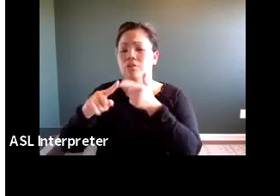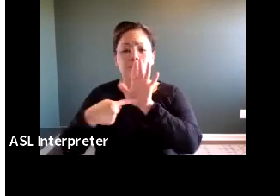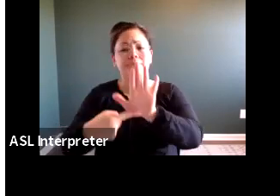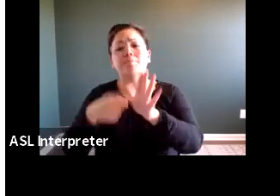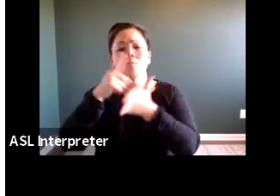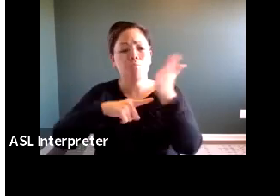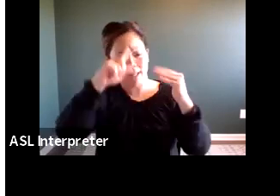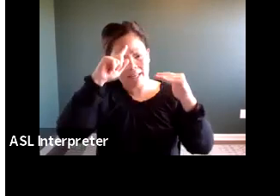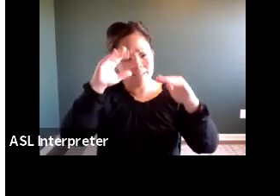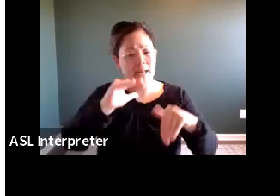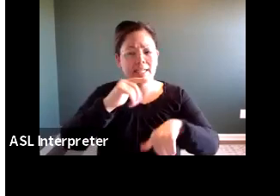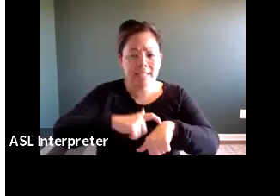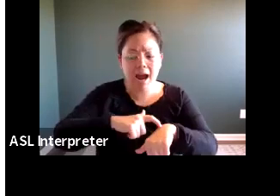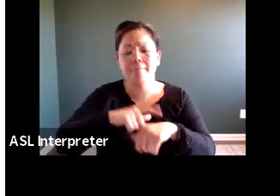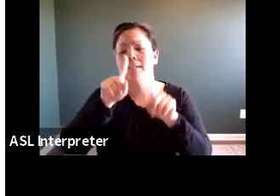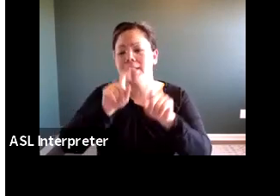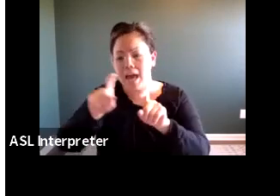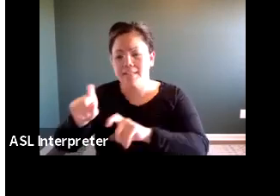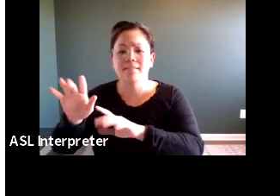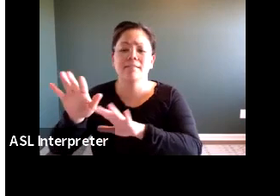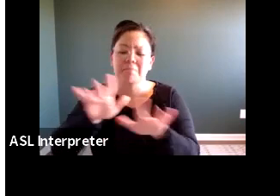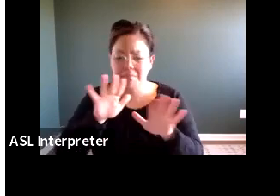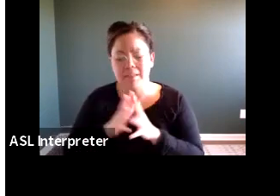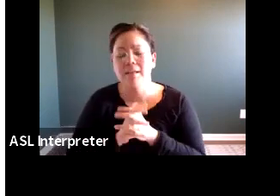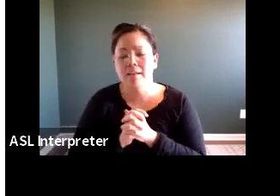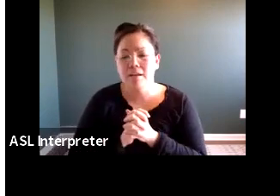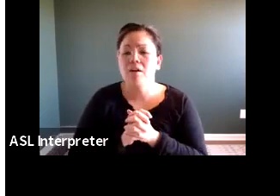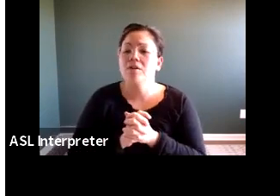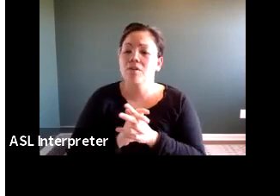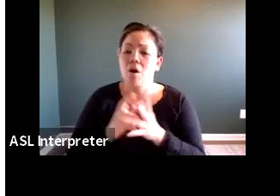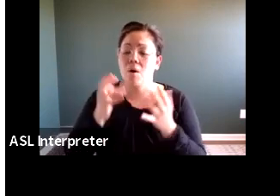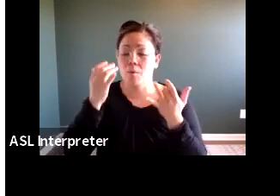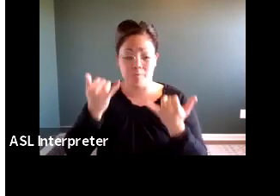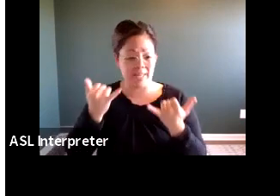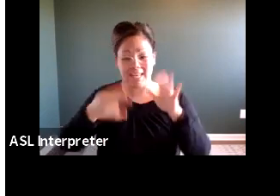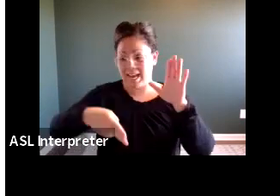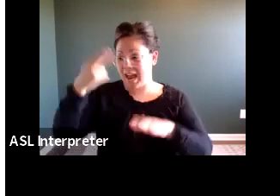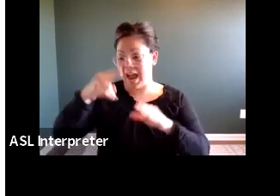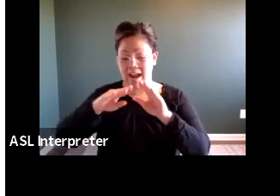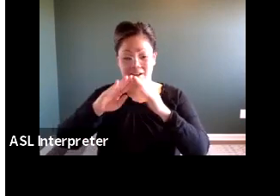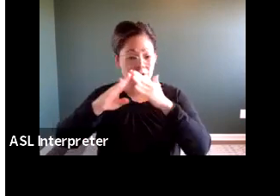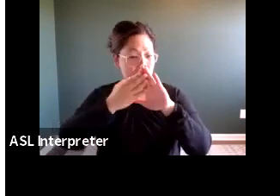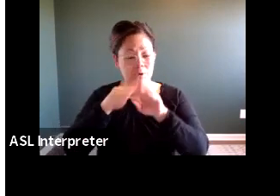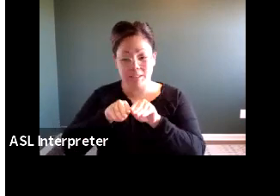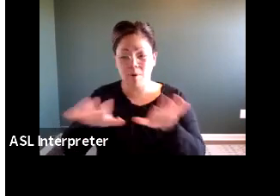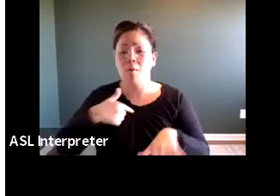what kind of tests that they do there, et cetera. You know, with this high community spread it's all the more reason what we really need to protect ours